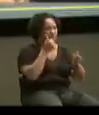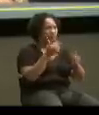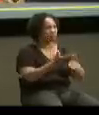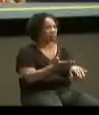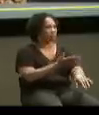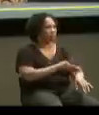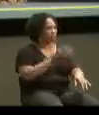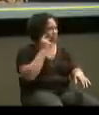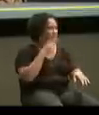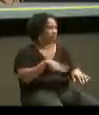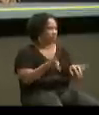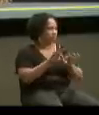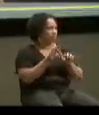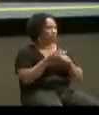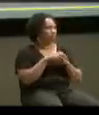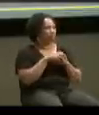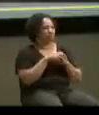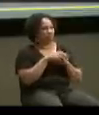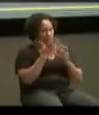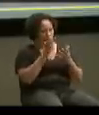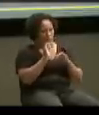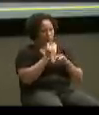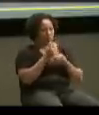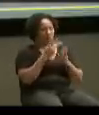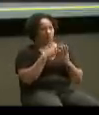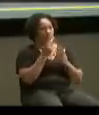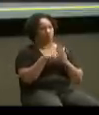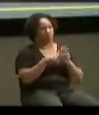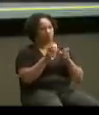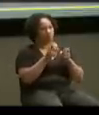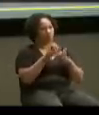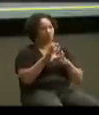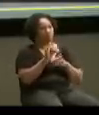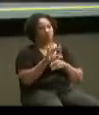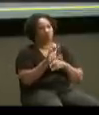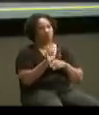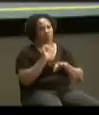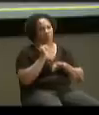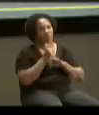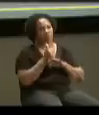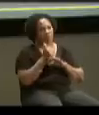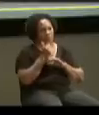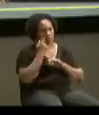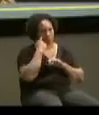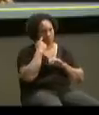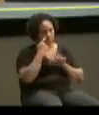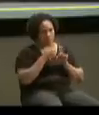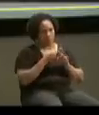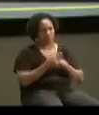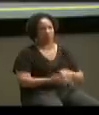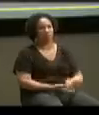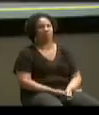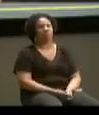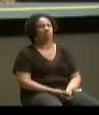SO THIS IS SOMETHING THAT WE THINK IS IMPORTANT, HENCE WE SET UP THIS PROGRAM MANAGEMENT OFFICE AND DID SO JUST LAST